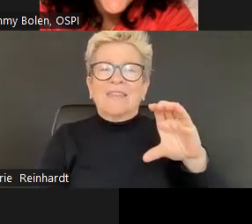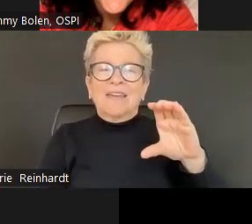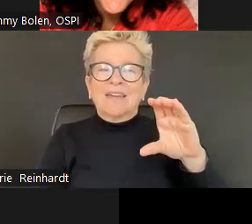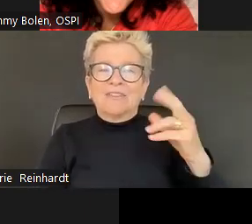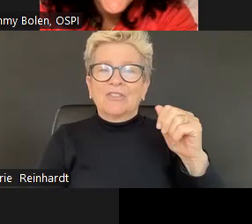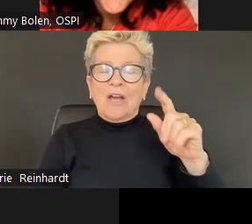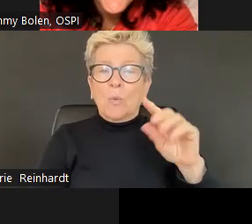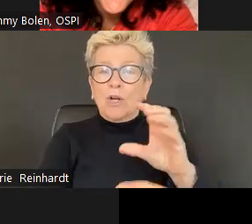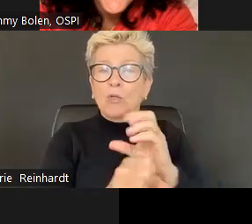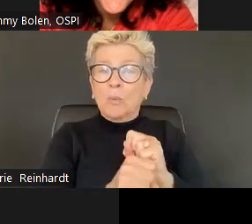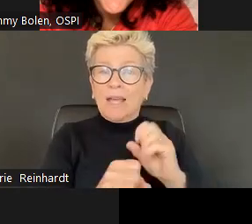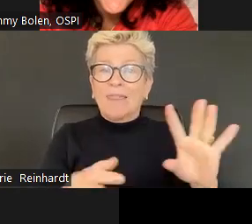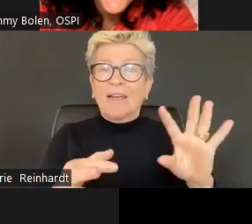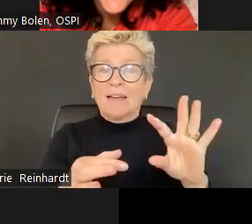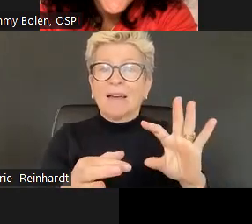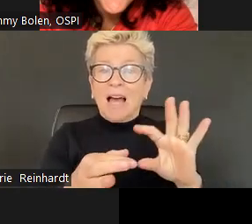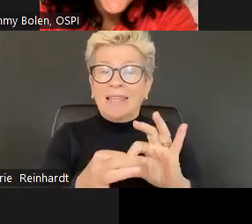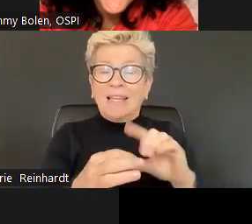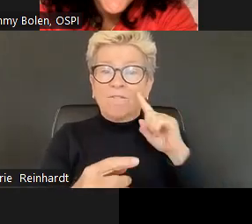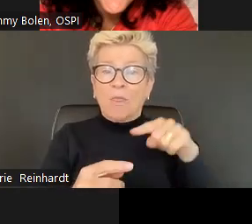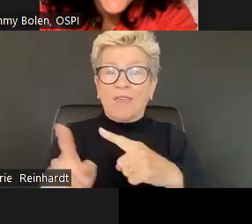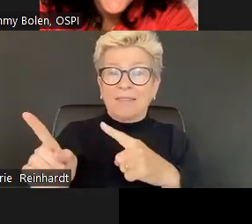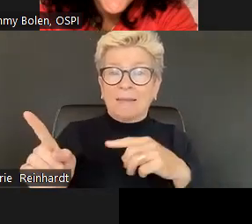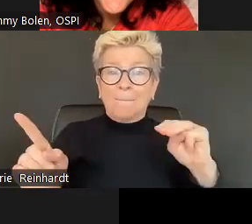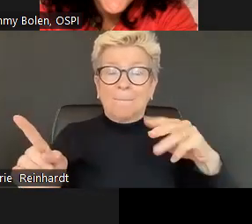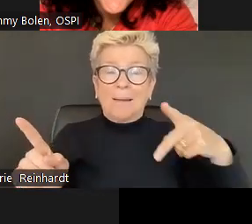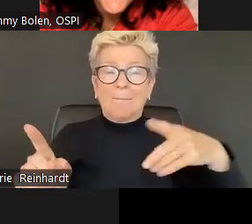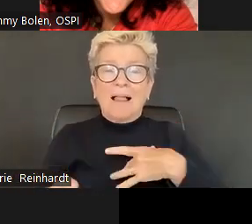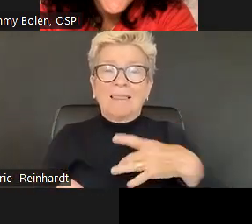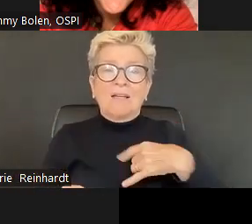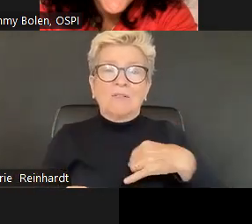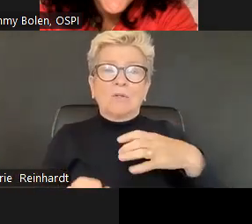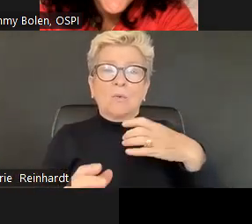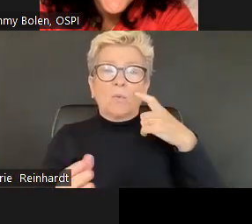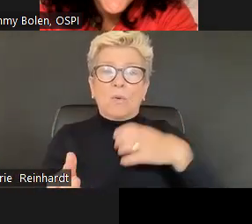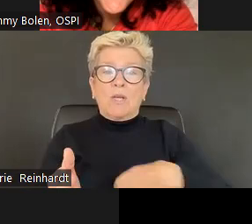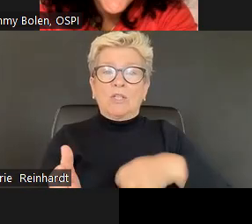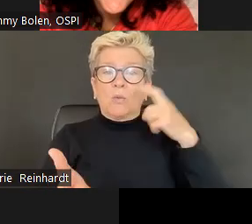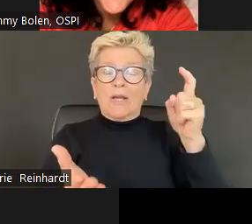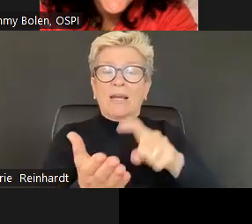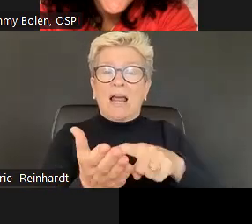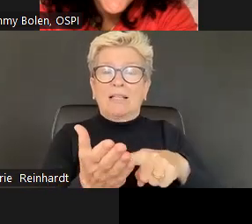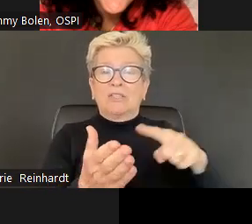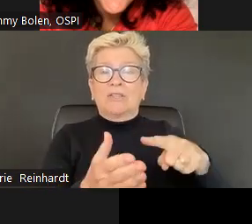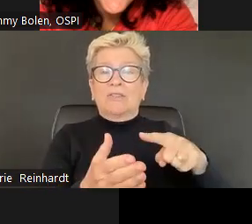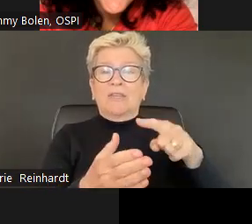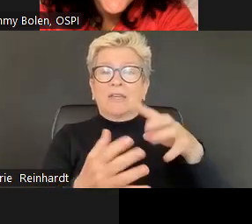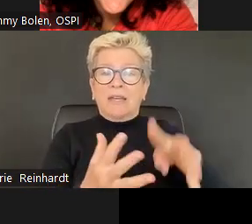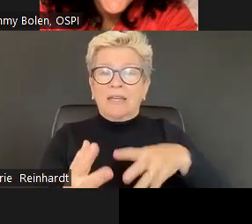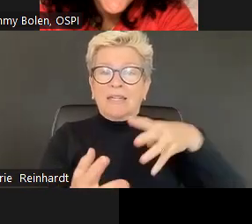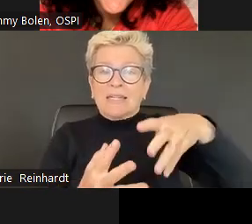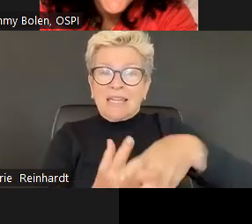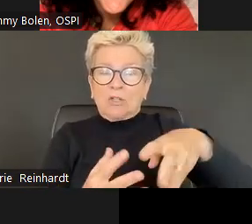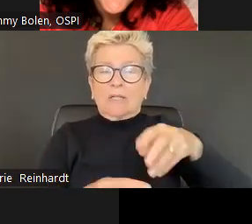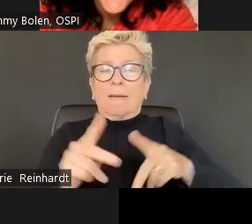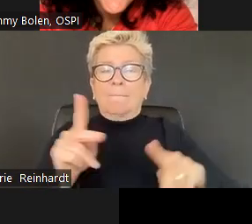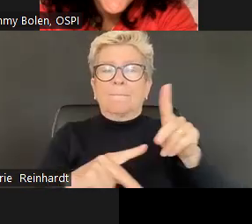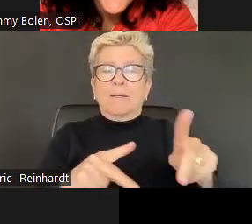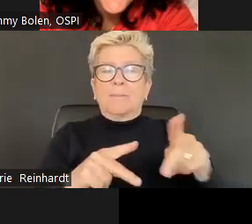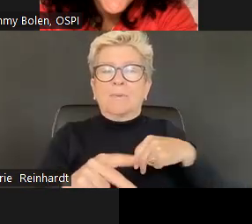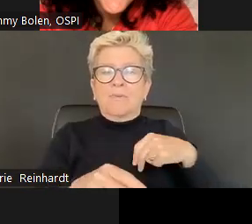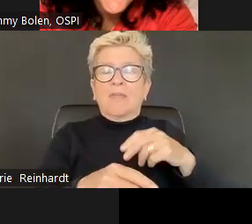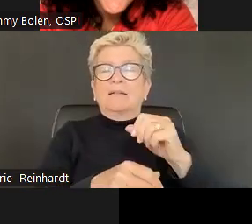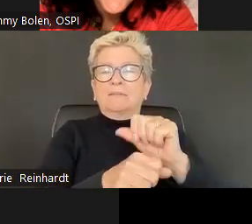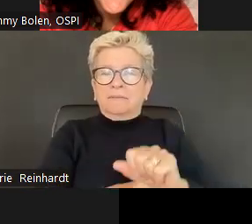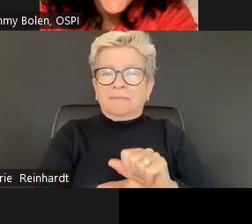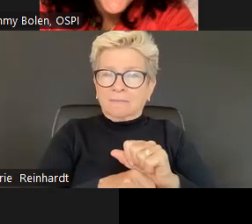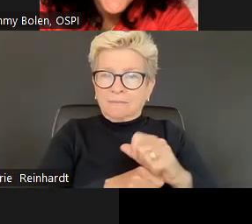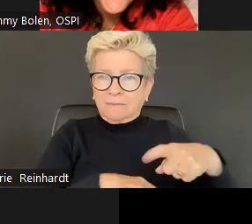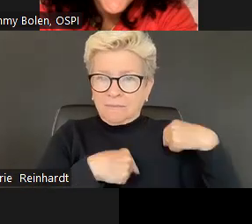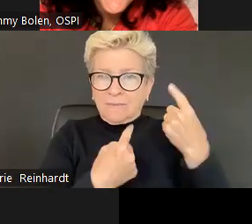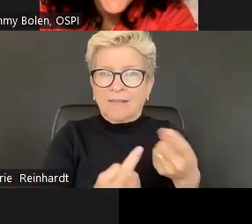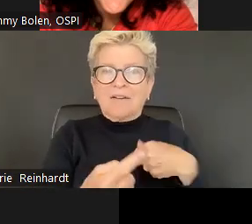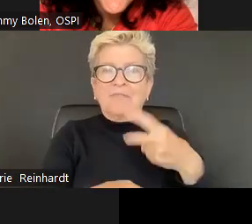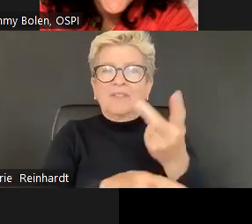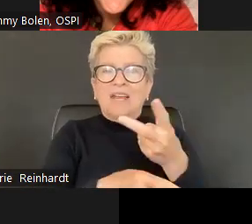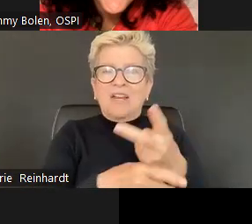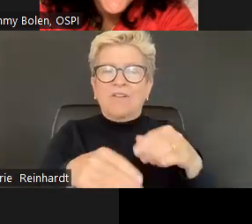And we'll go ahead and share a resource sheet in the chat where you can get these links to this map.